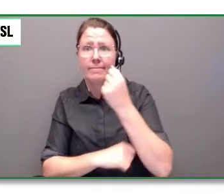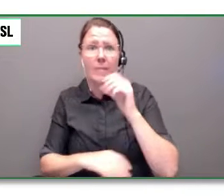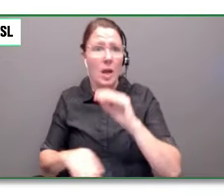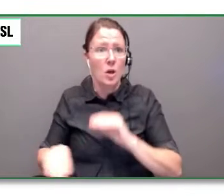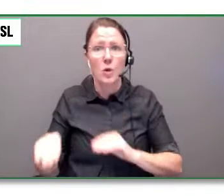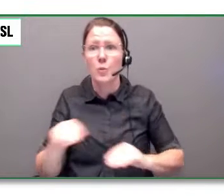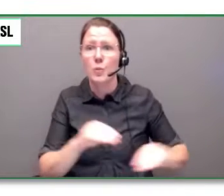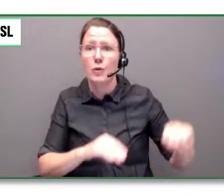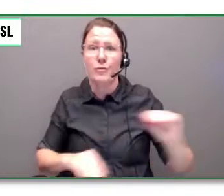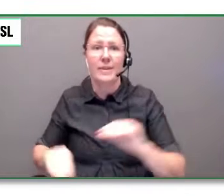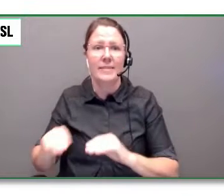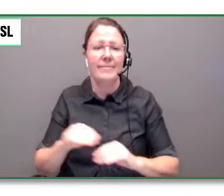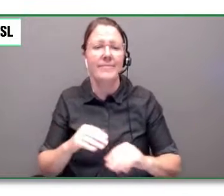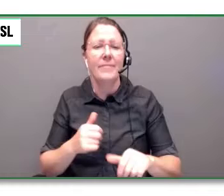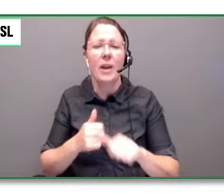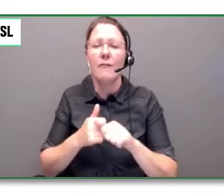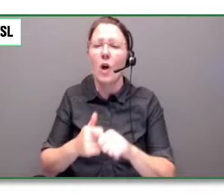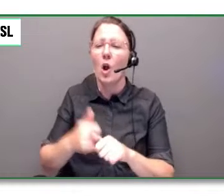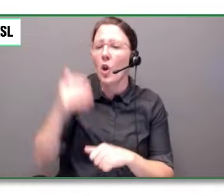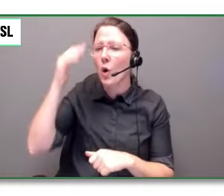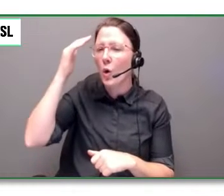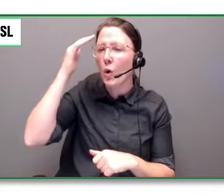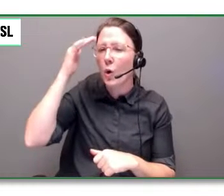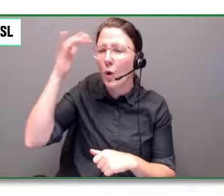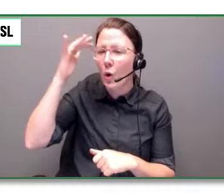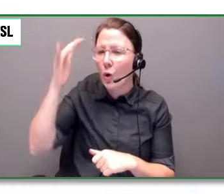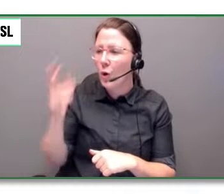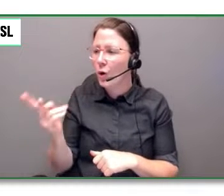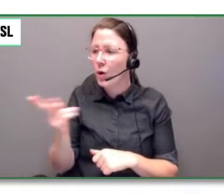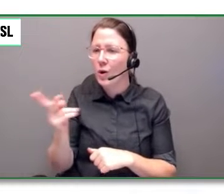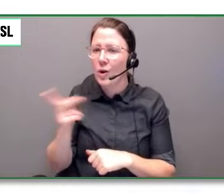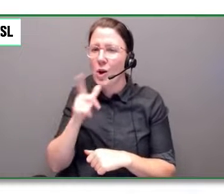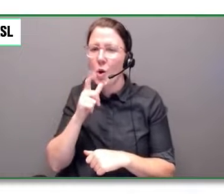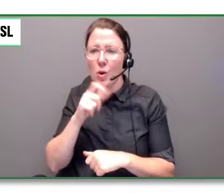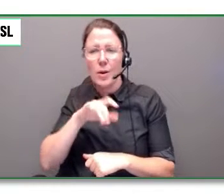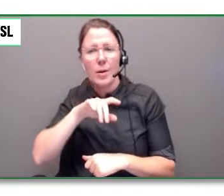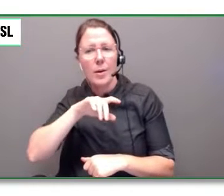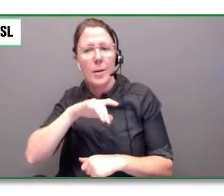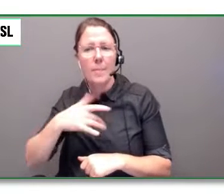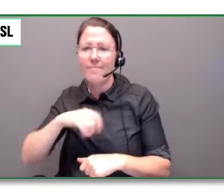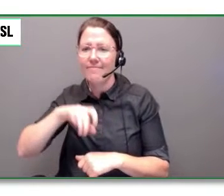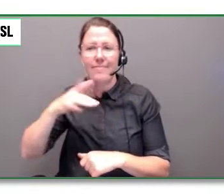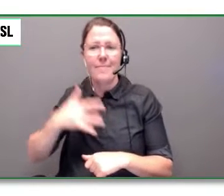Um most well-known Emerson and Thoreau. So I have some quotes from them that we